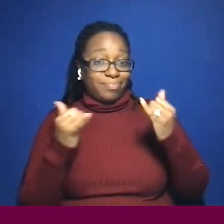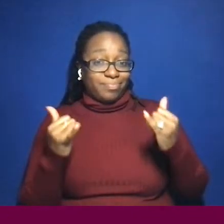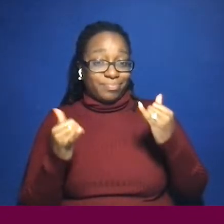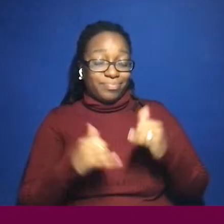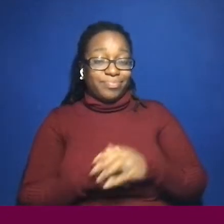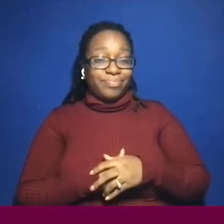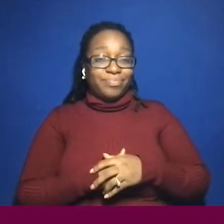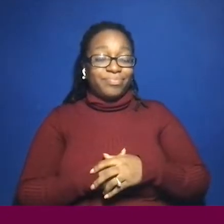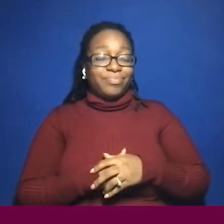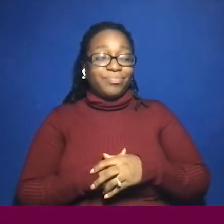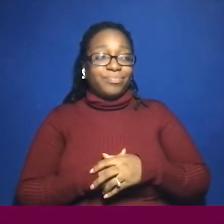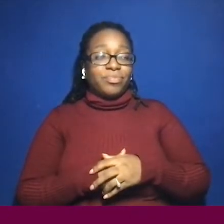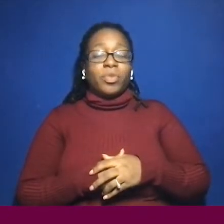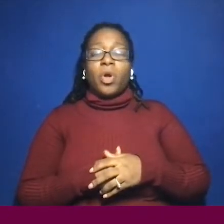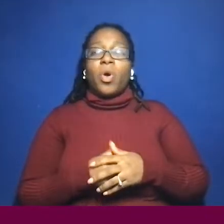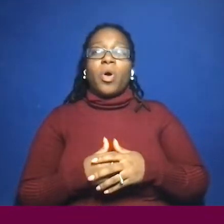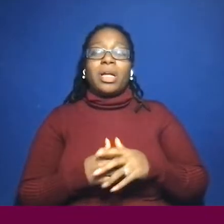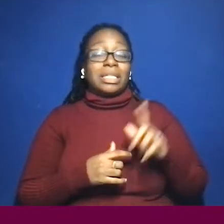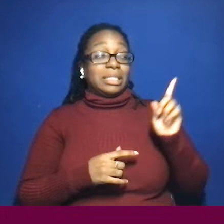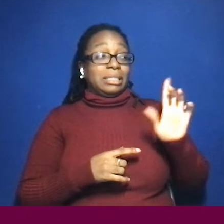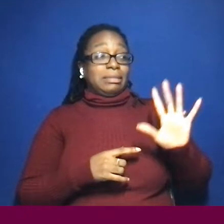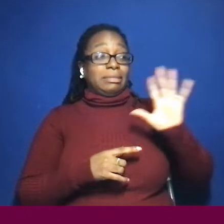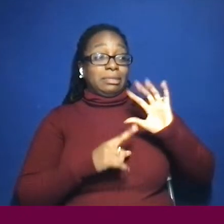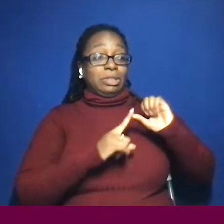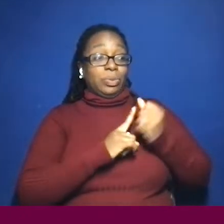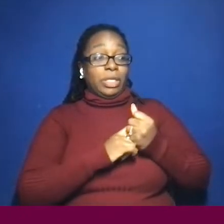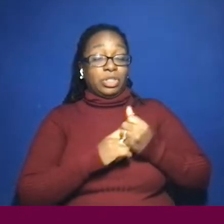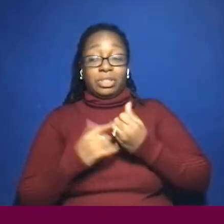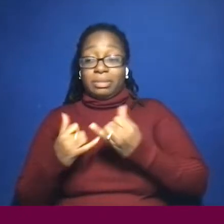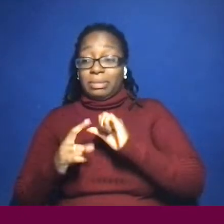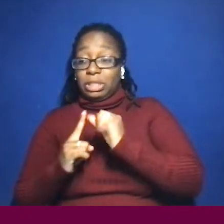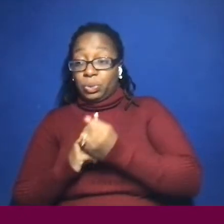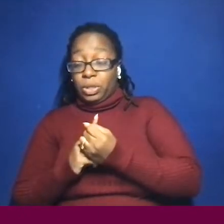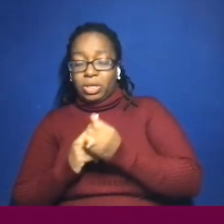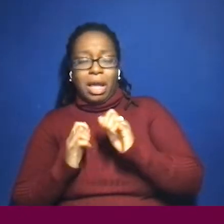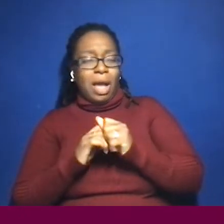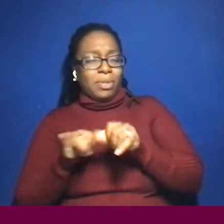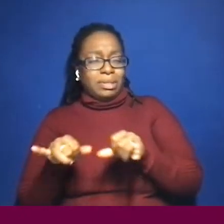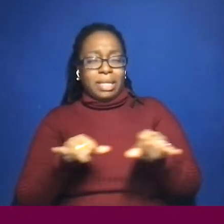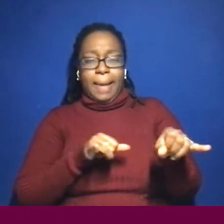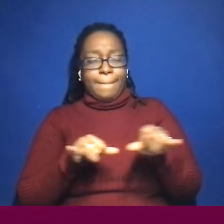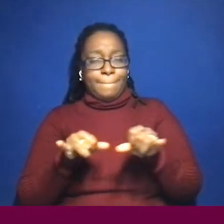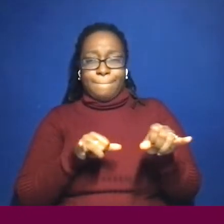the common link here, and you mentioned that surprise that I had, it's, in some ways,